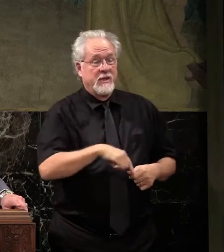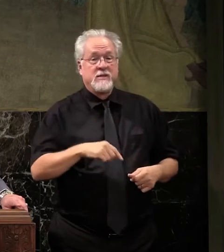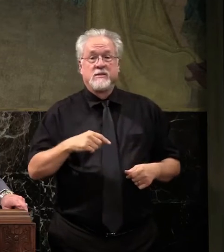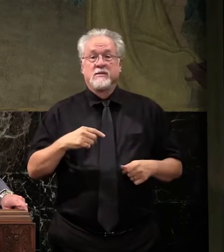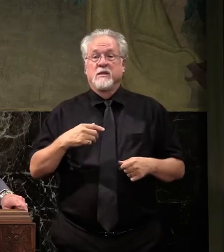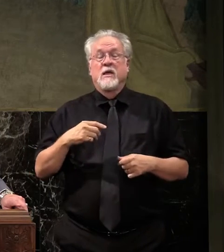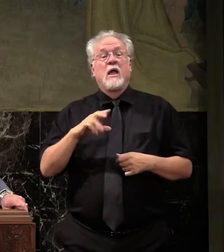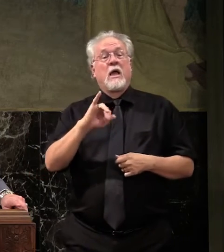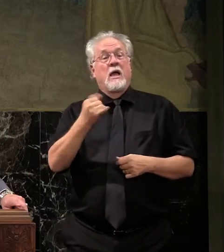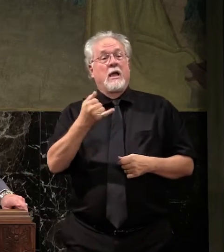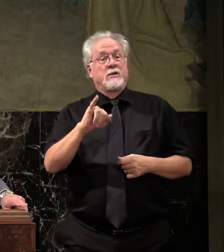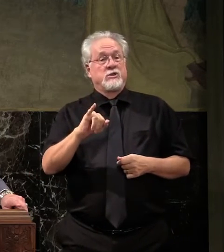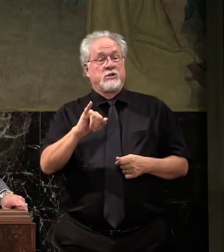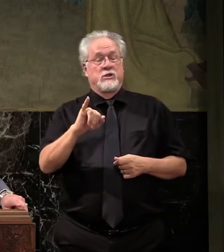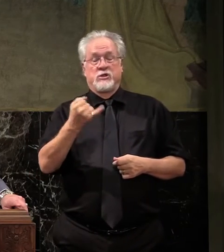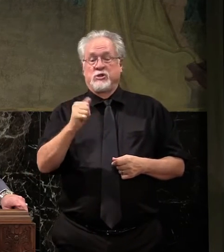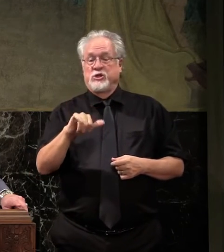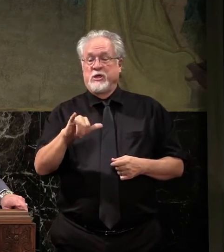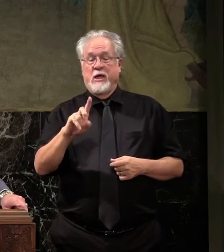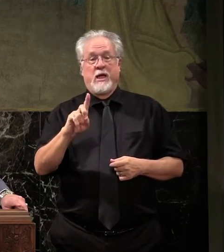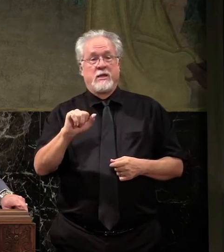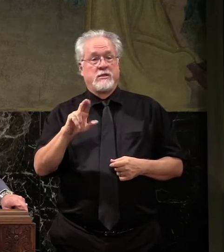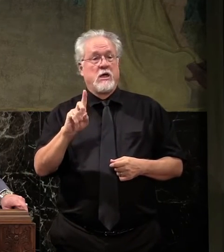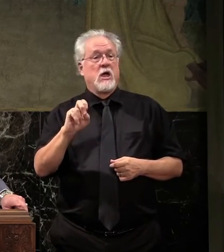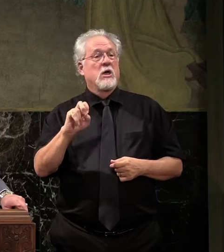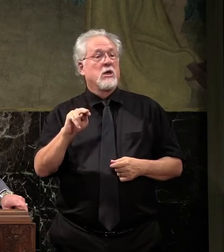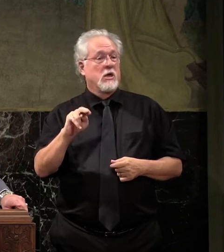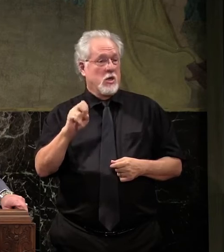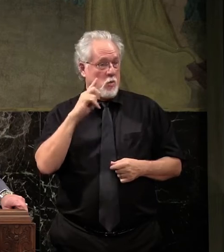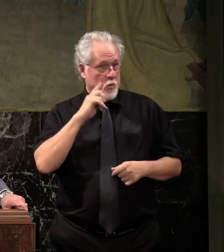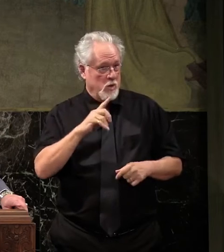Commissioner of Administration will the direct them to take certain precautions